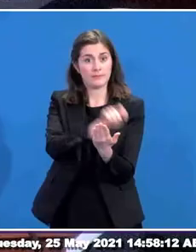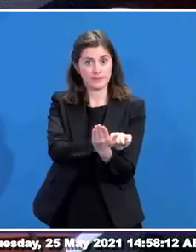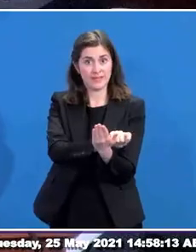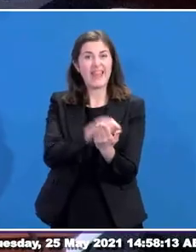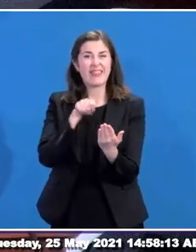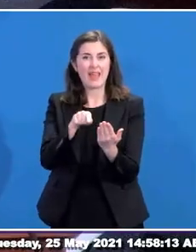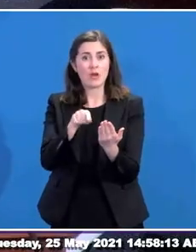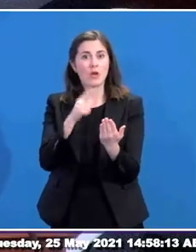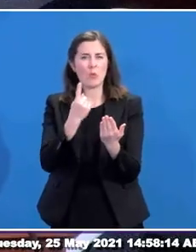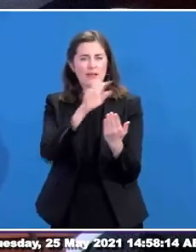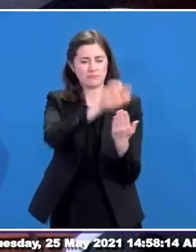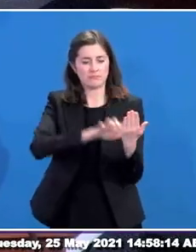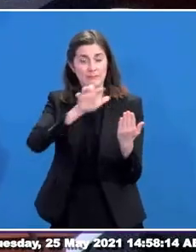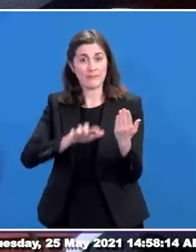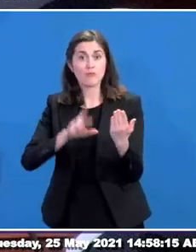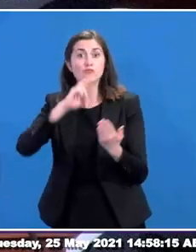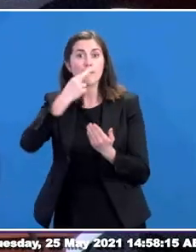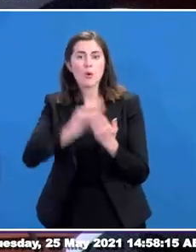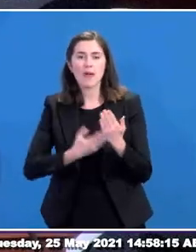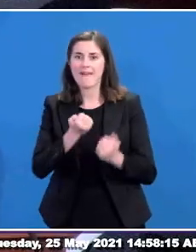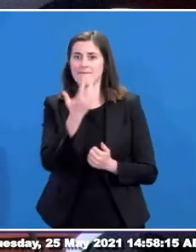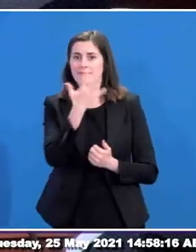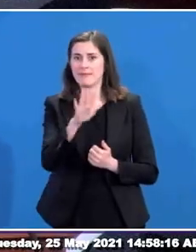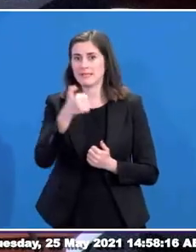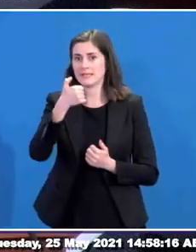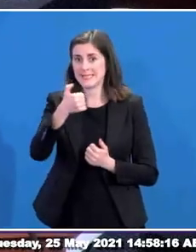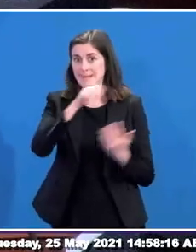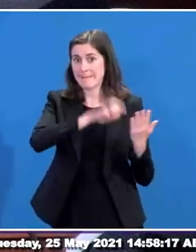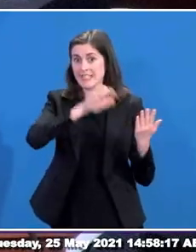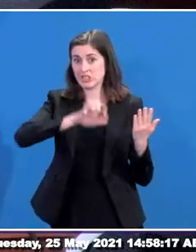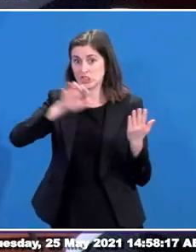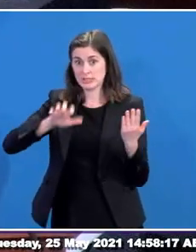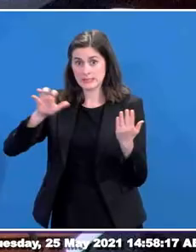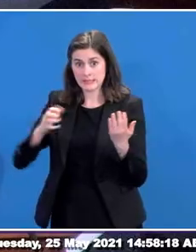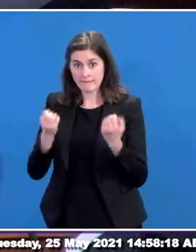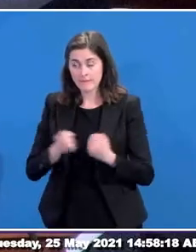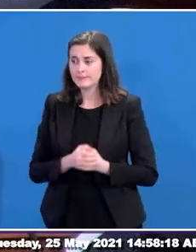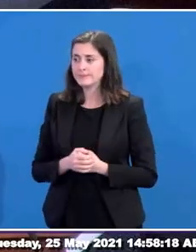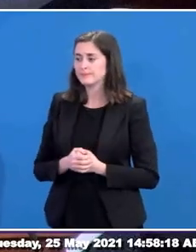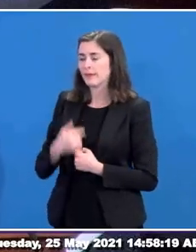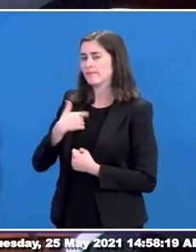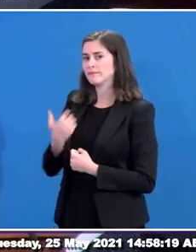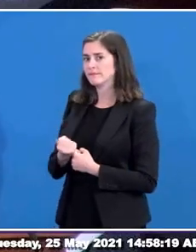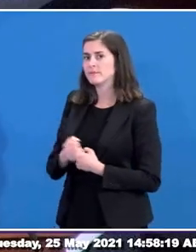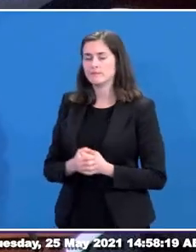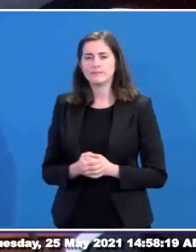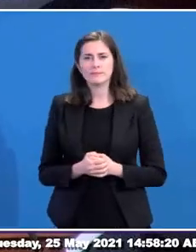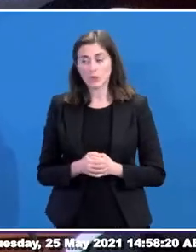Do you have that one? Yes. Do you remember undertaking this report?